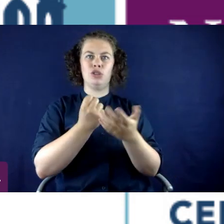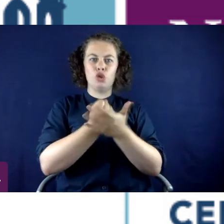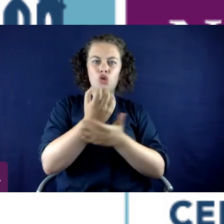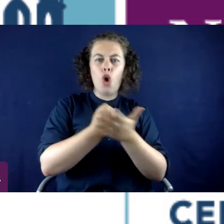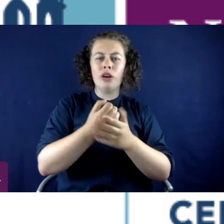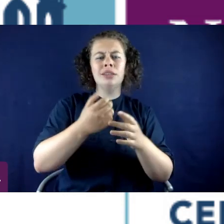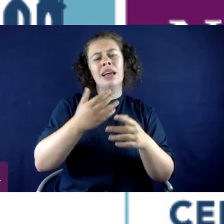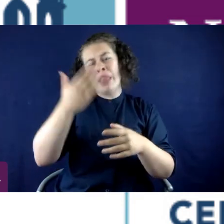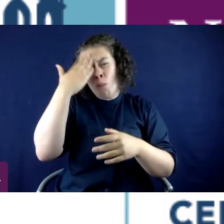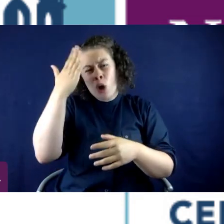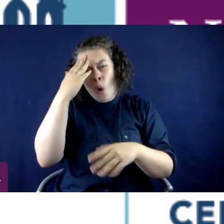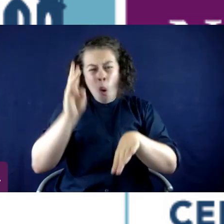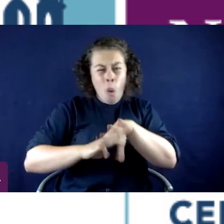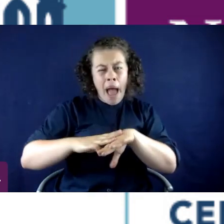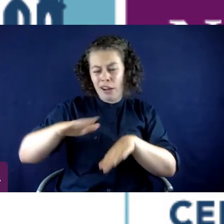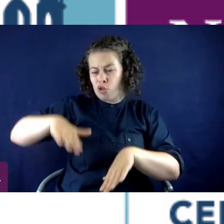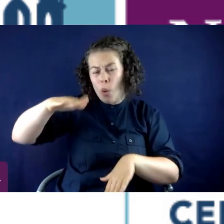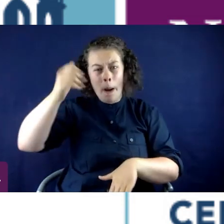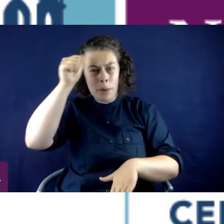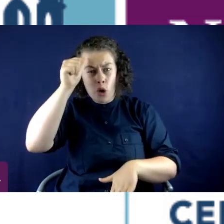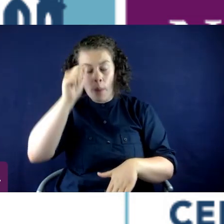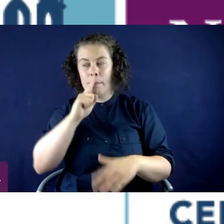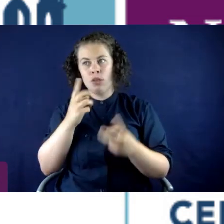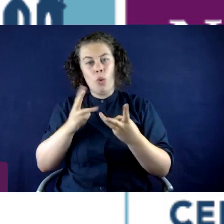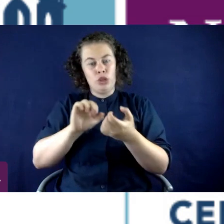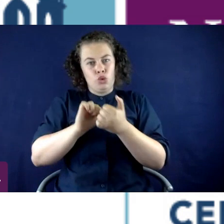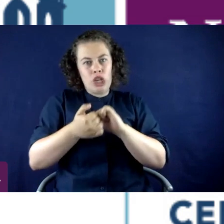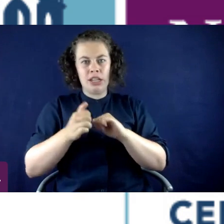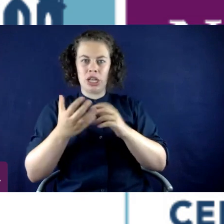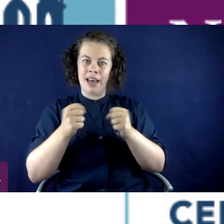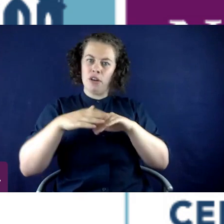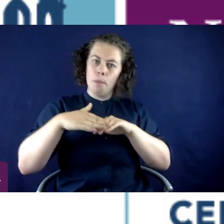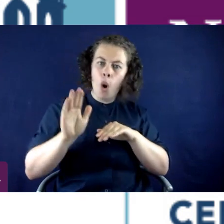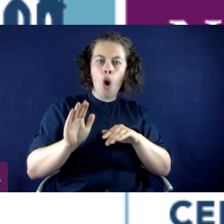life stories. It would be coming up as a published project